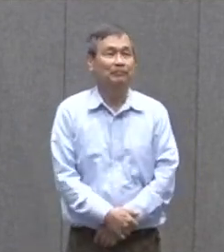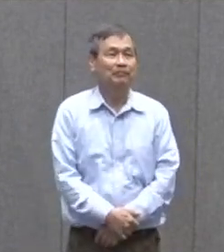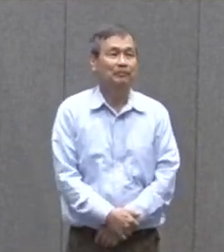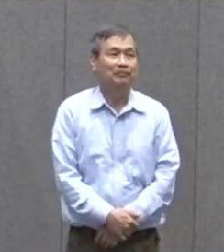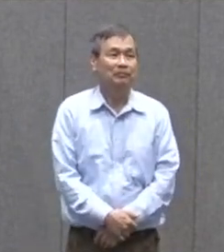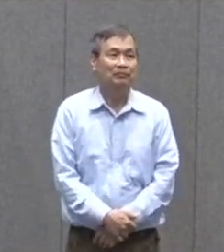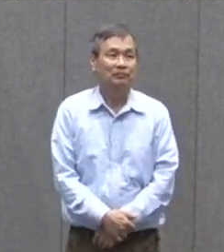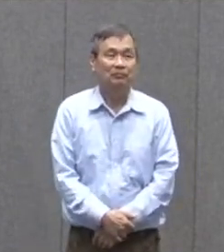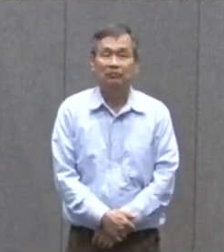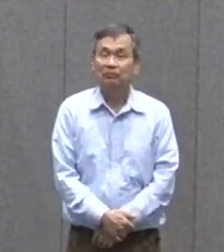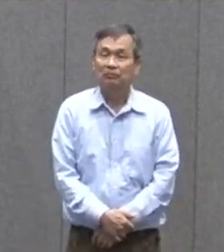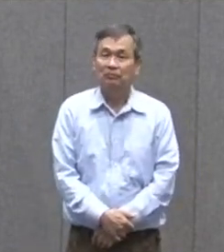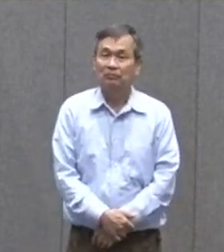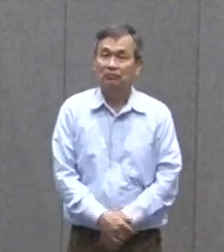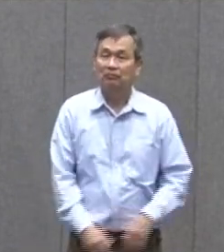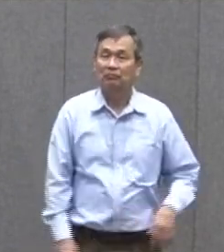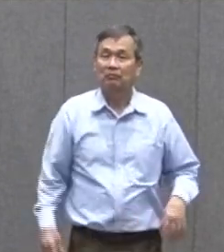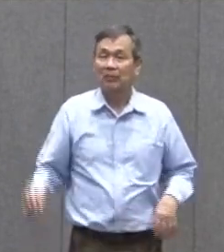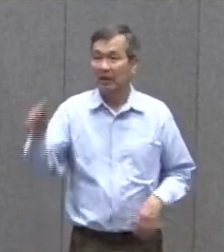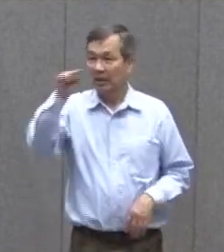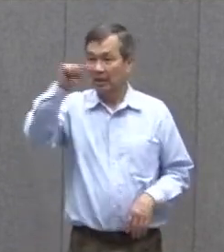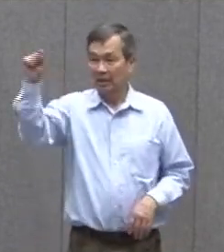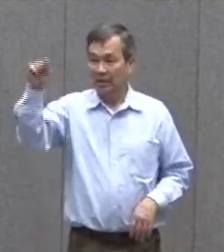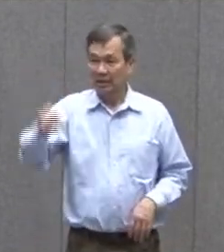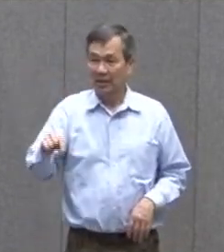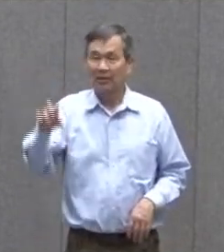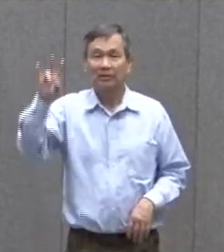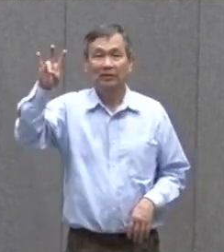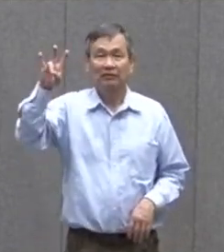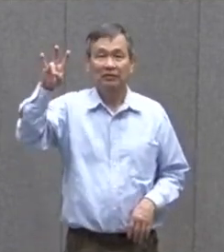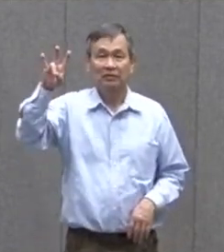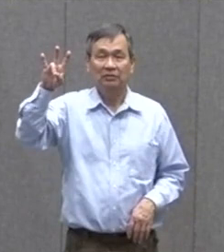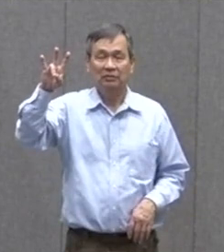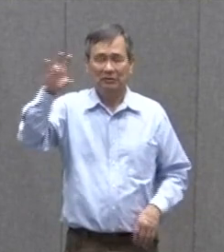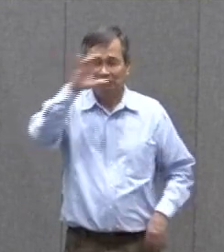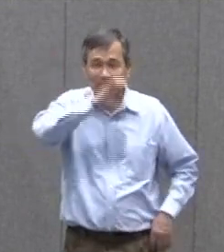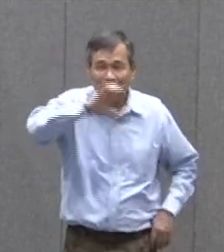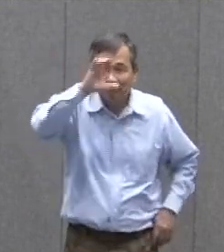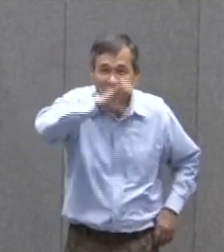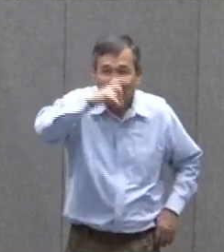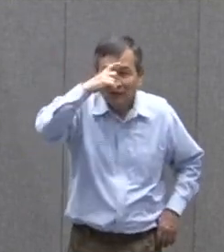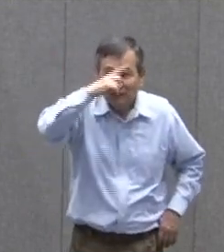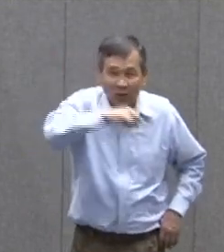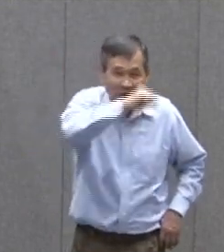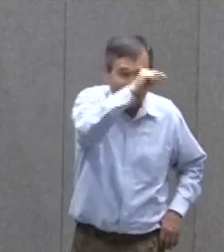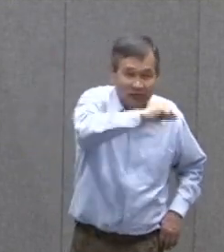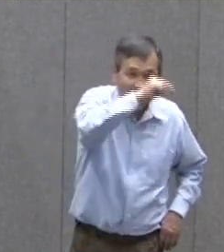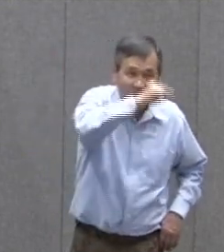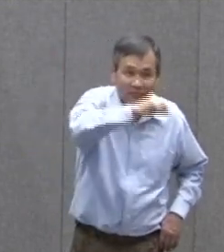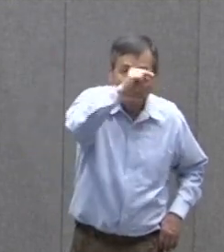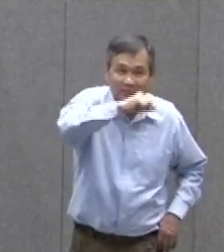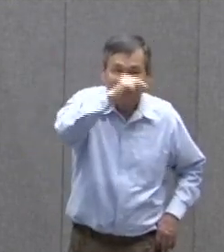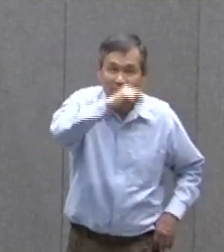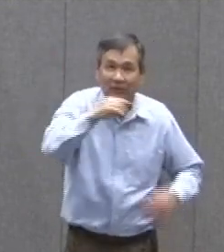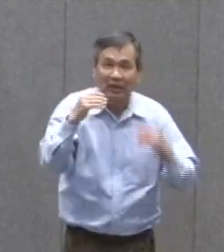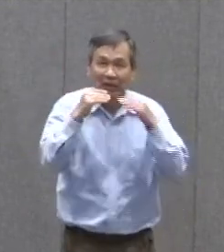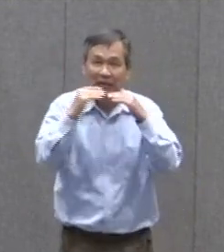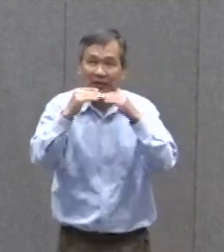to see what the numbers are. I've got the numeral seven and I'm going to be looking for the tally marks that match this,